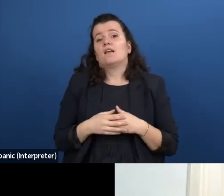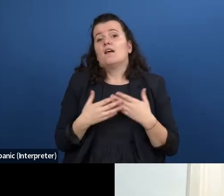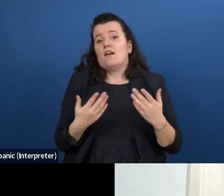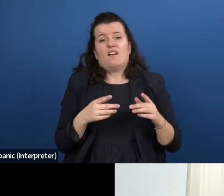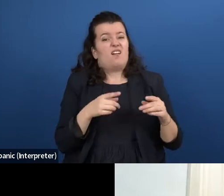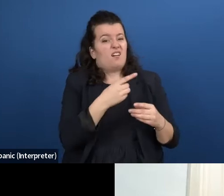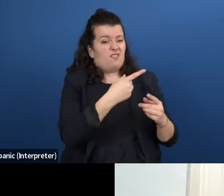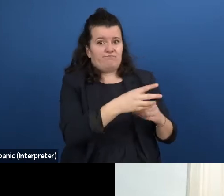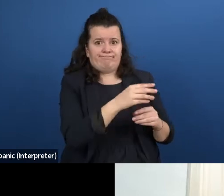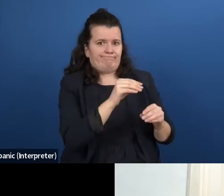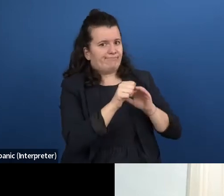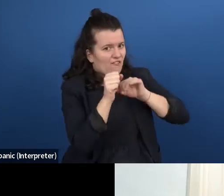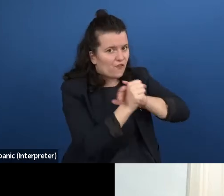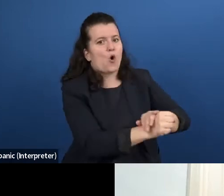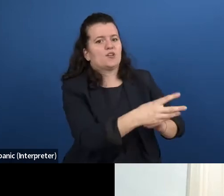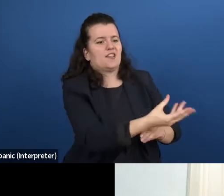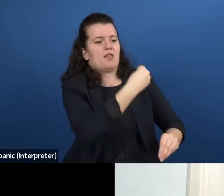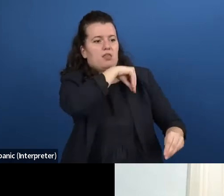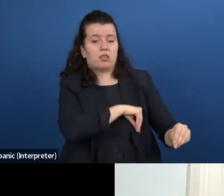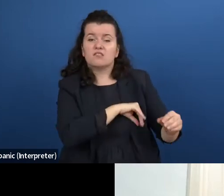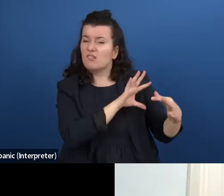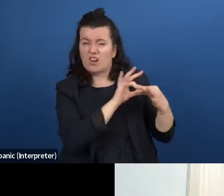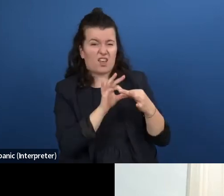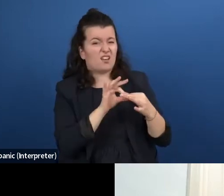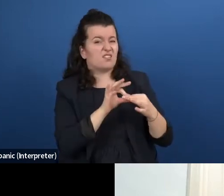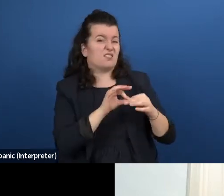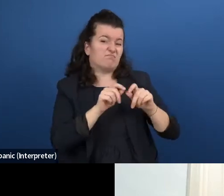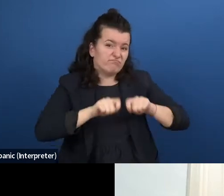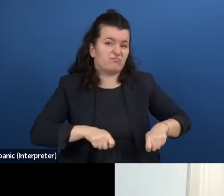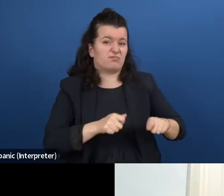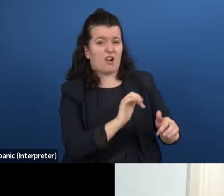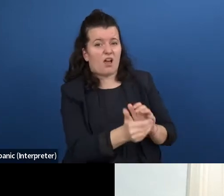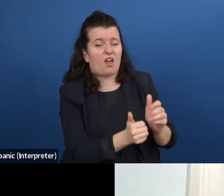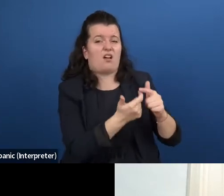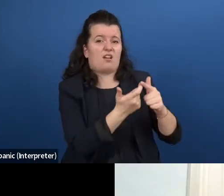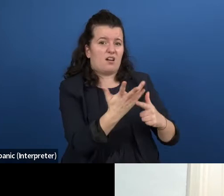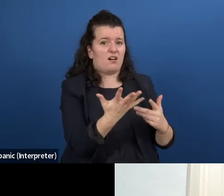and should be informed and trained about the risk faced